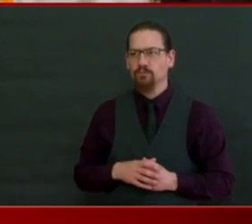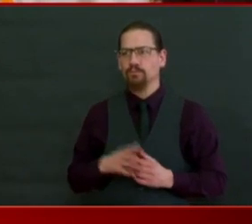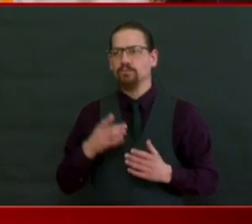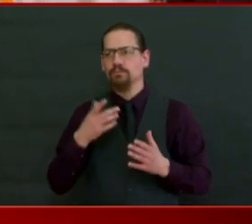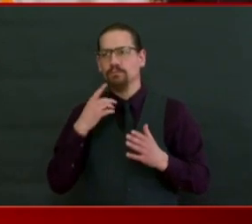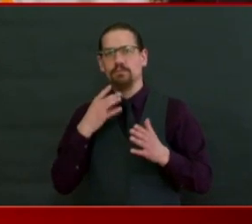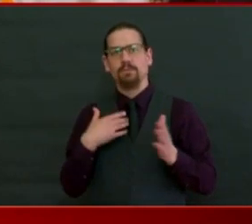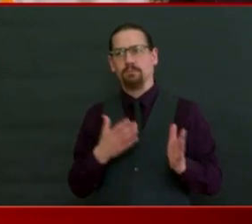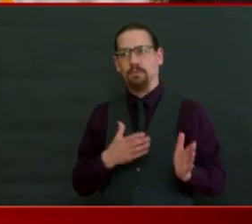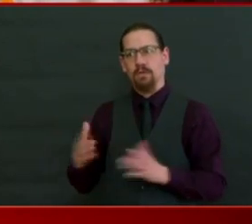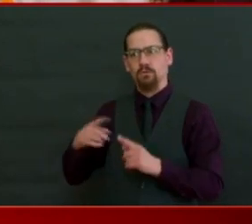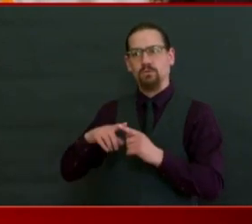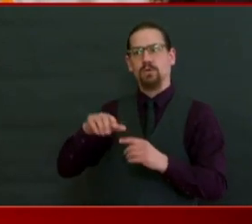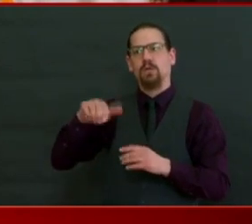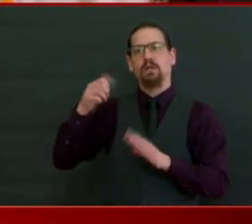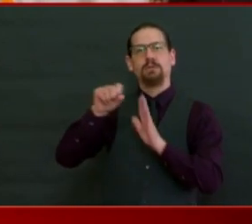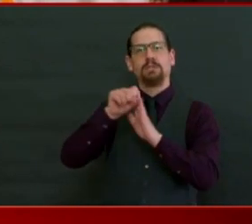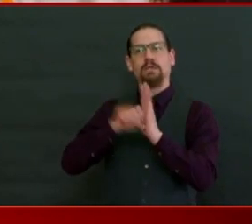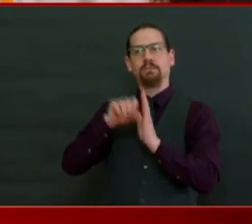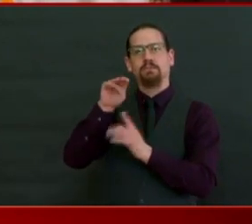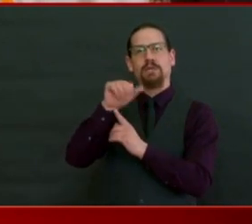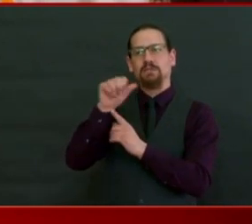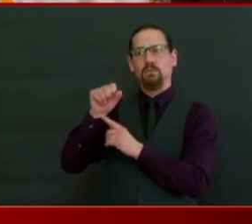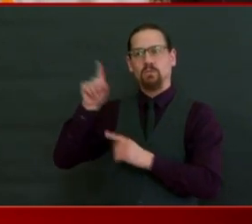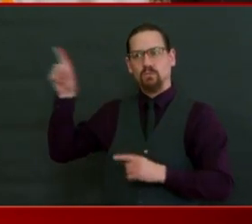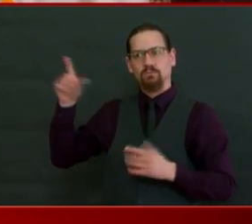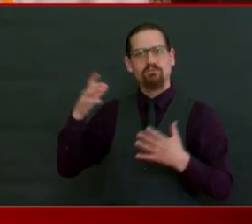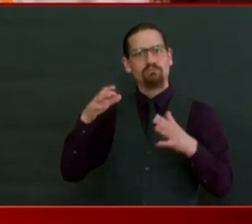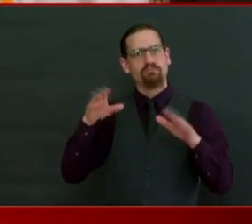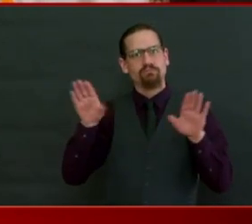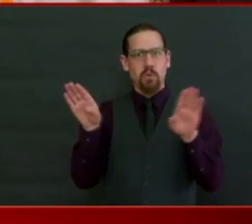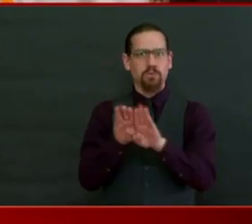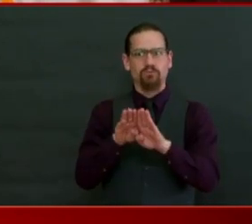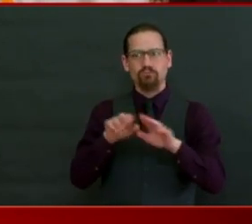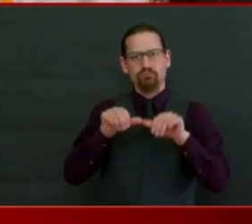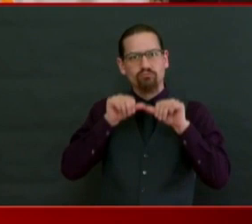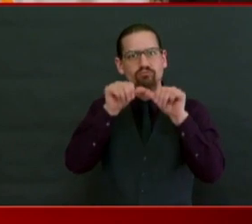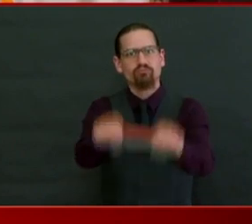GOVERNOR. DO YOU PLAN TO FOLLOW MASSACHUSETTS AND KEEP SCHOOL CLOSED THROUGH THE REST OF THE